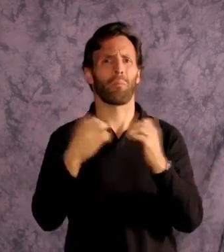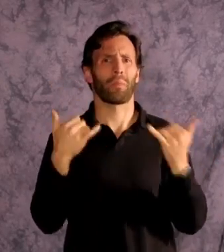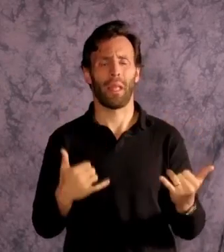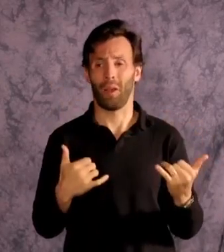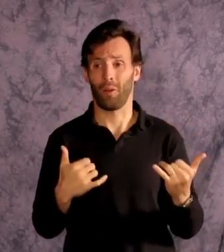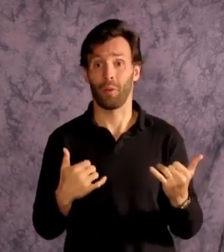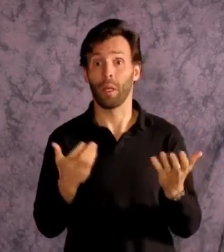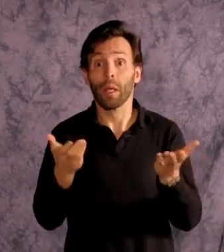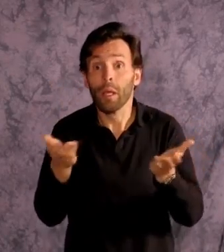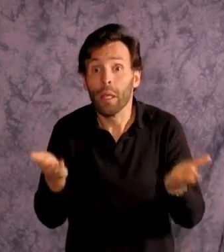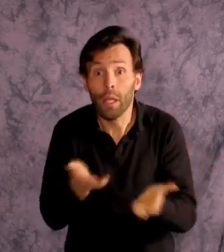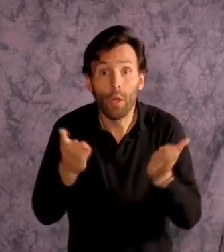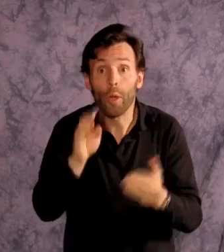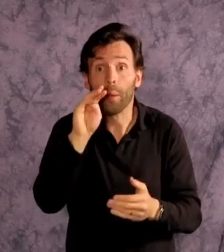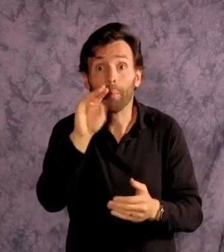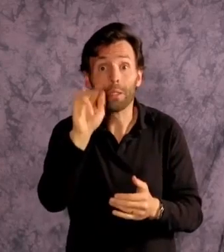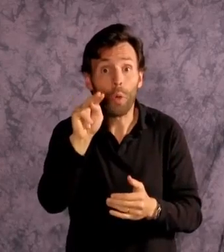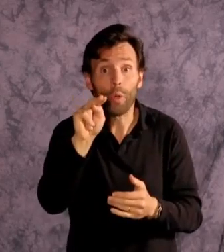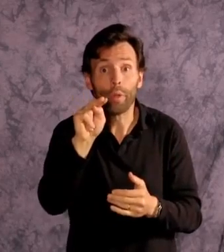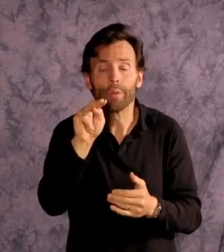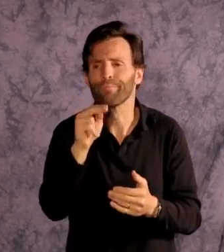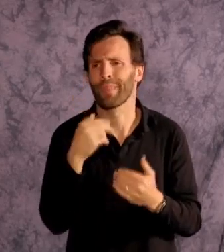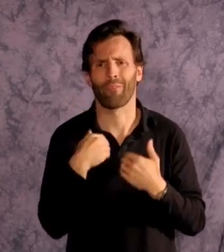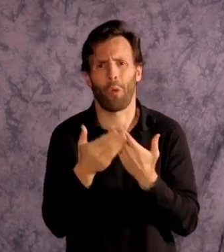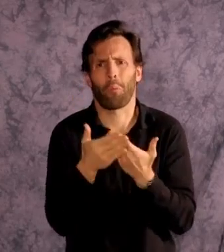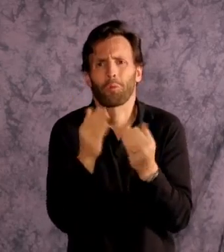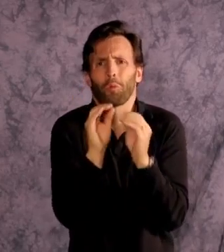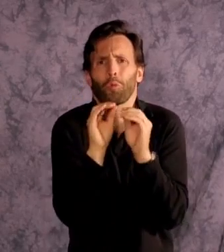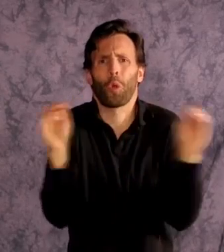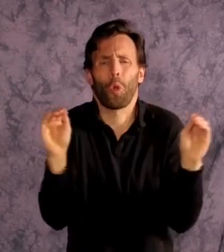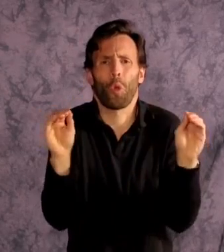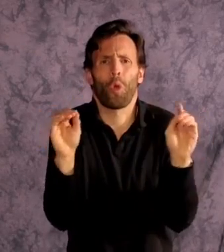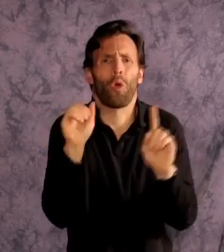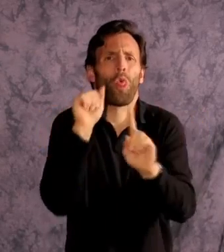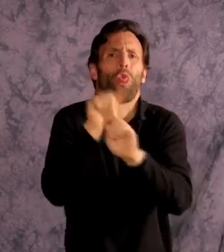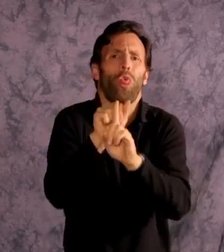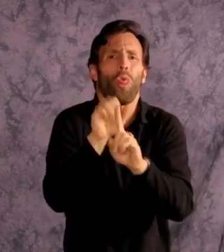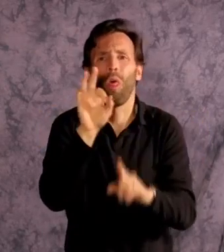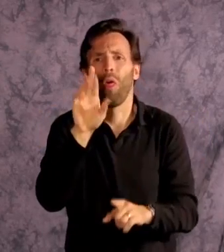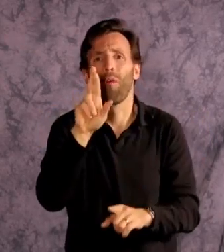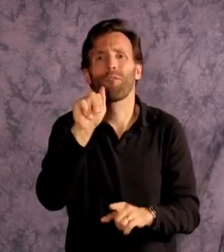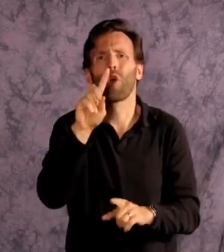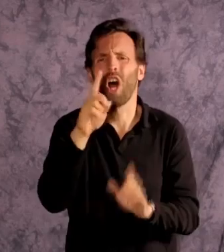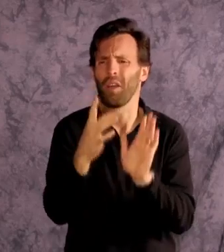in search of a problem.